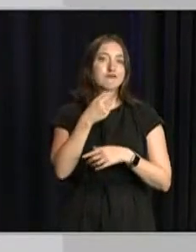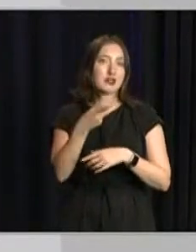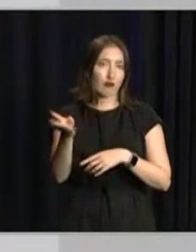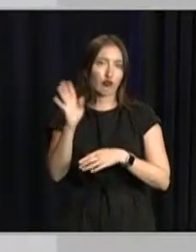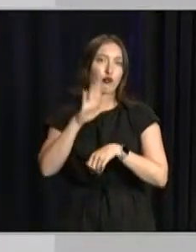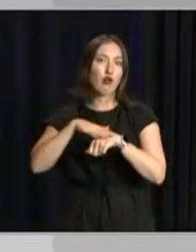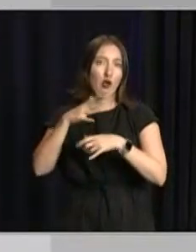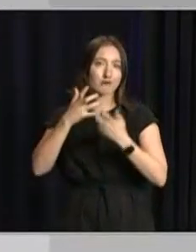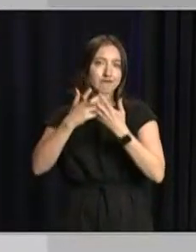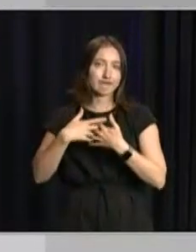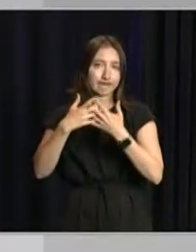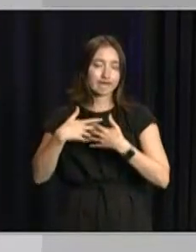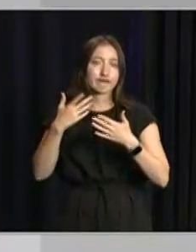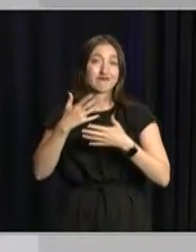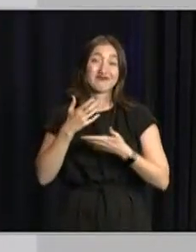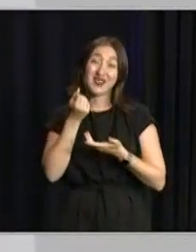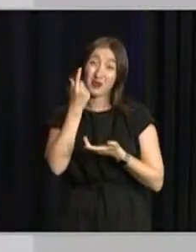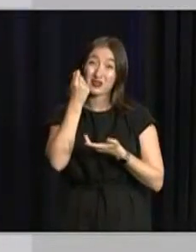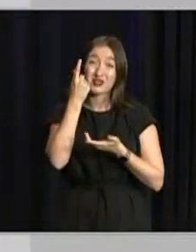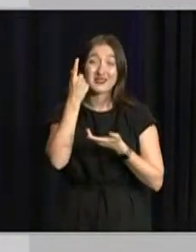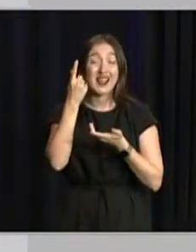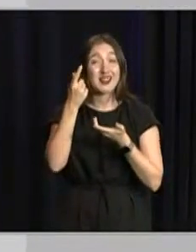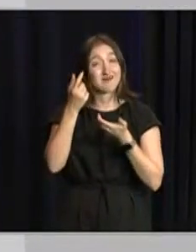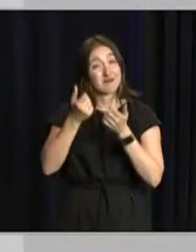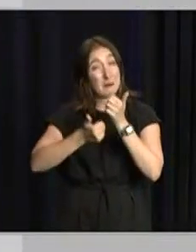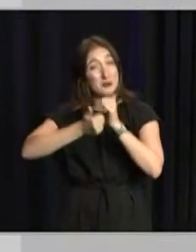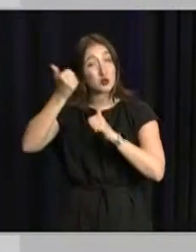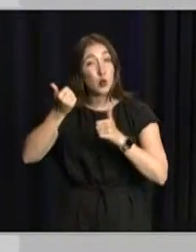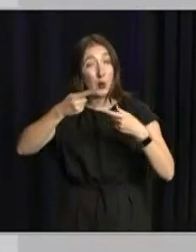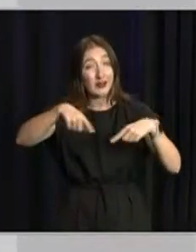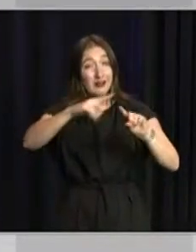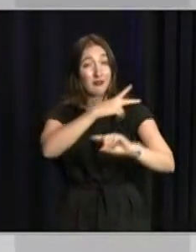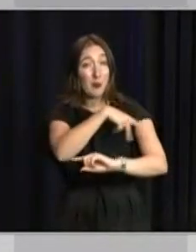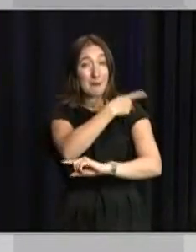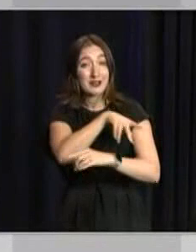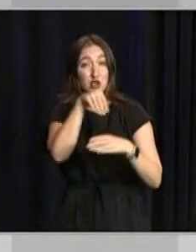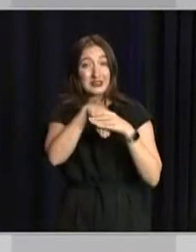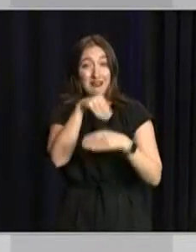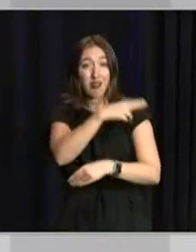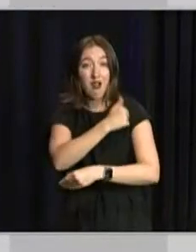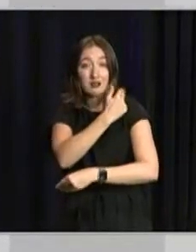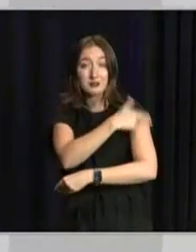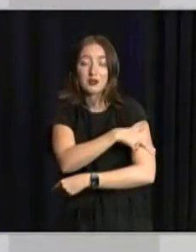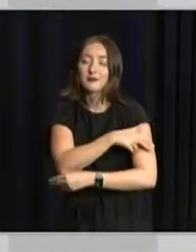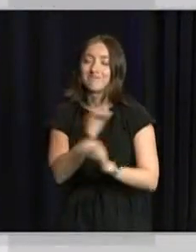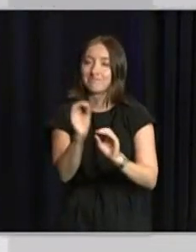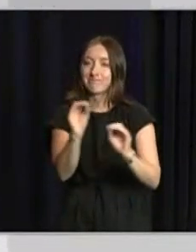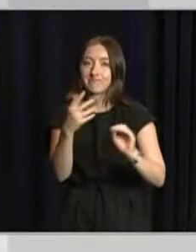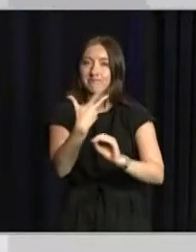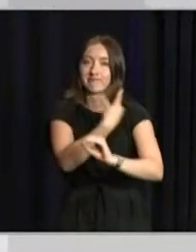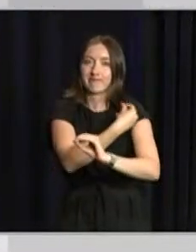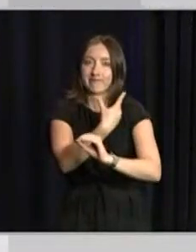Are unvaccinated again gets your vaccine stay out of the hospital. 20 patients tonight in the hospital